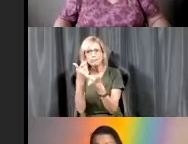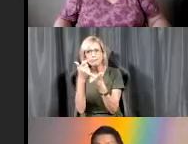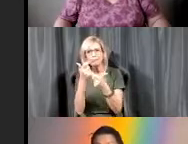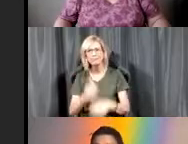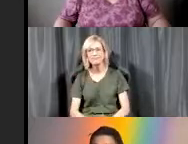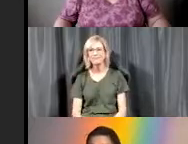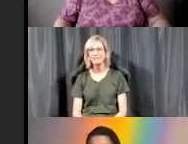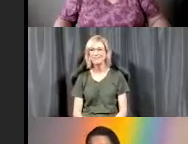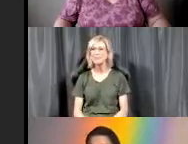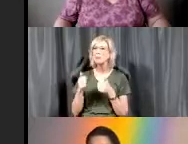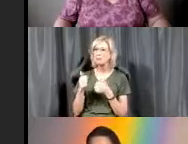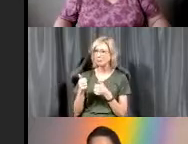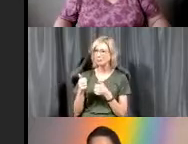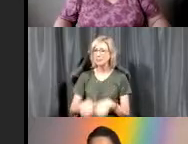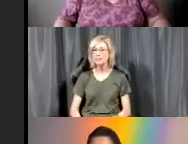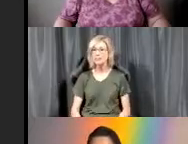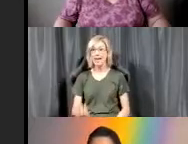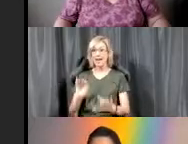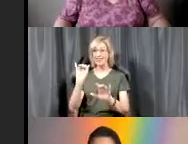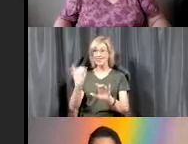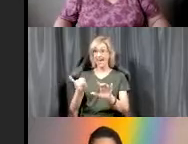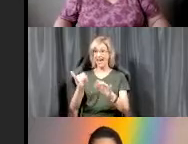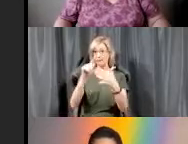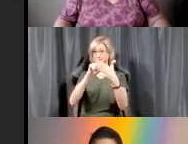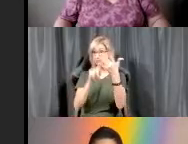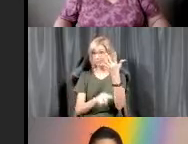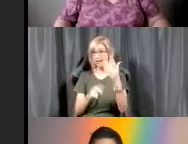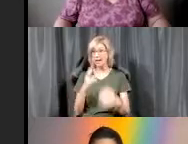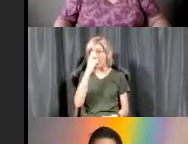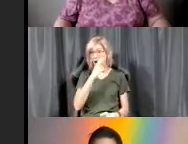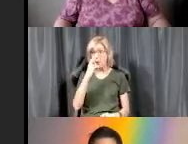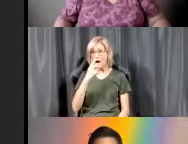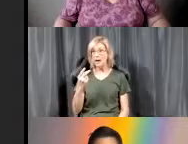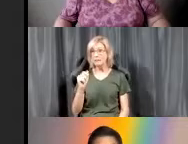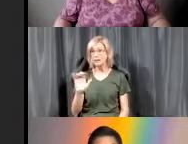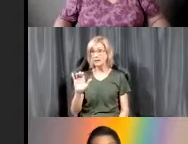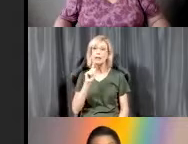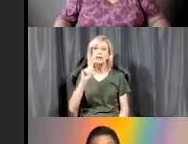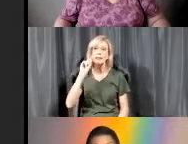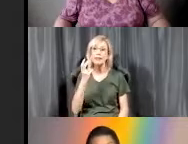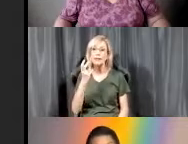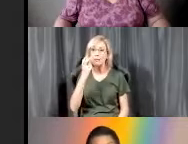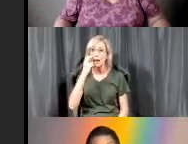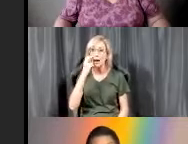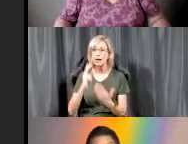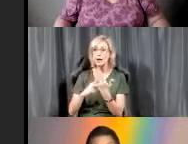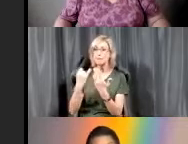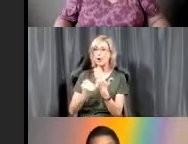»JENNIFER: That is the Hawaii Pacific Deaf-Blind Project team. Sometimes you might get